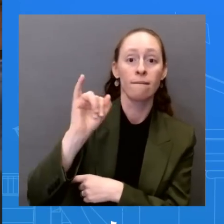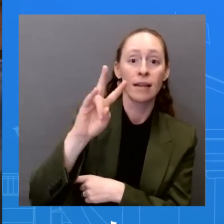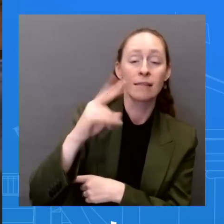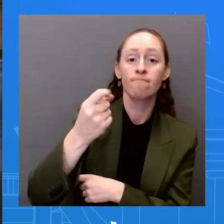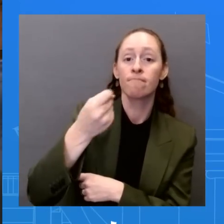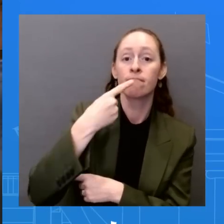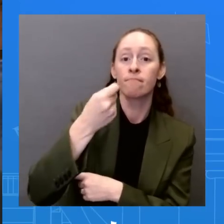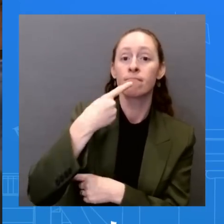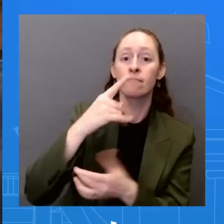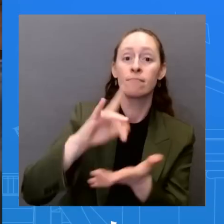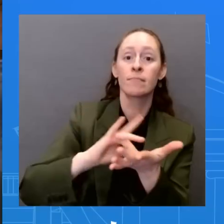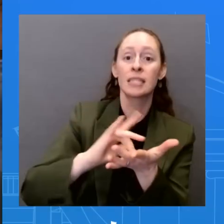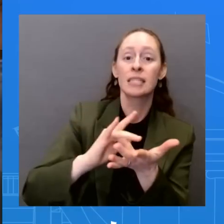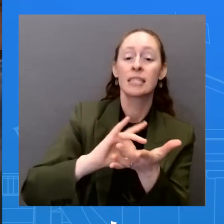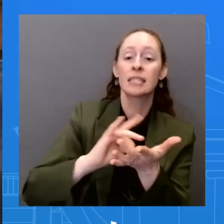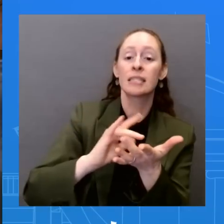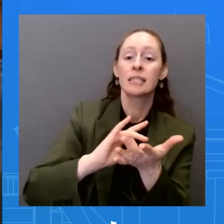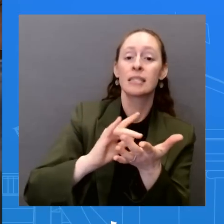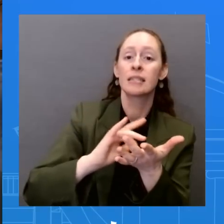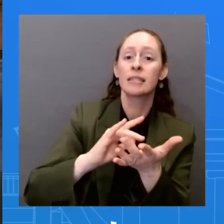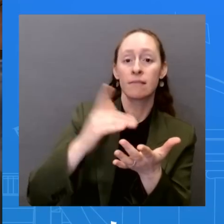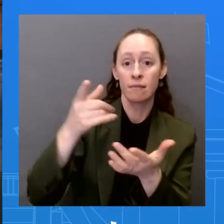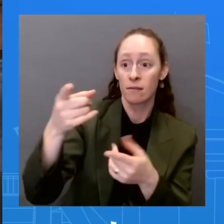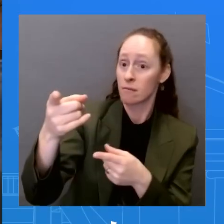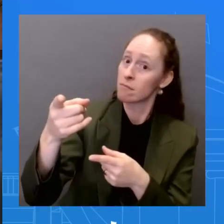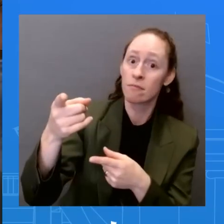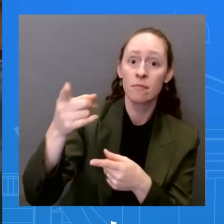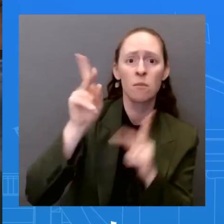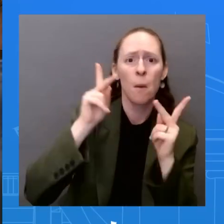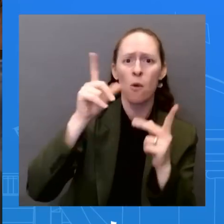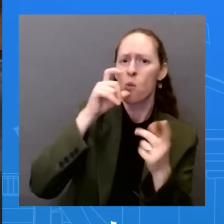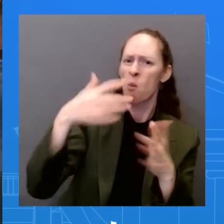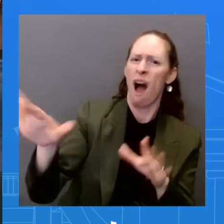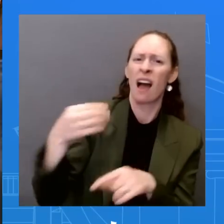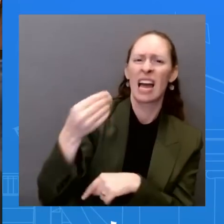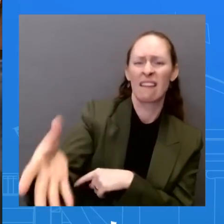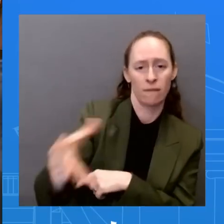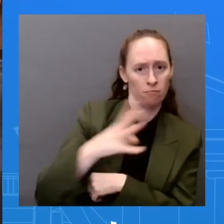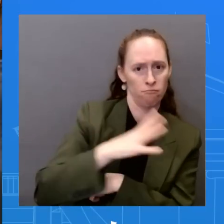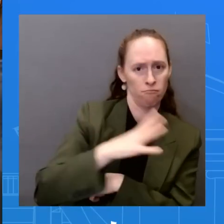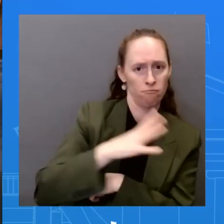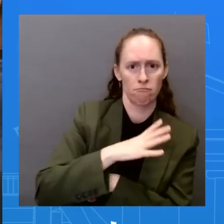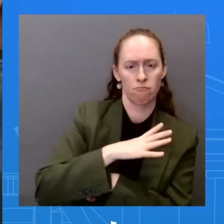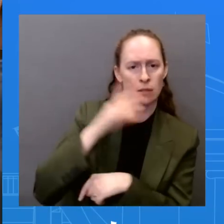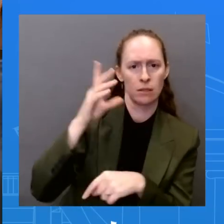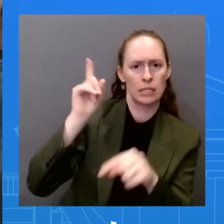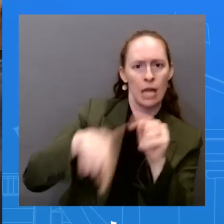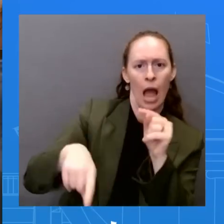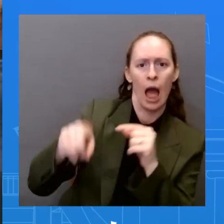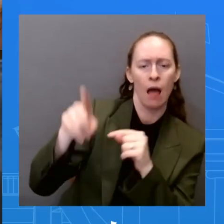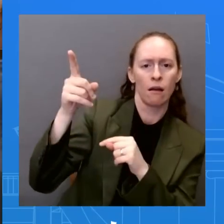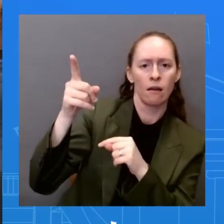on your efforts to update the last administration's rule allowing employees with -- employers with religious objections